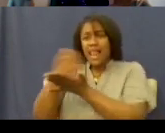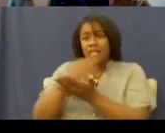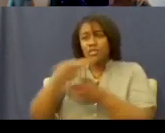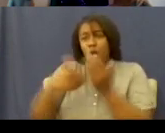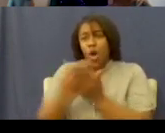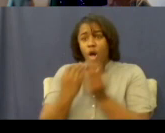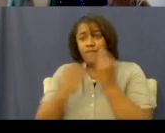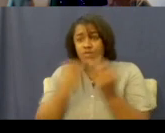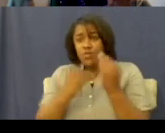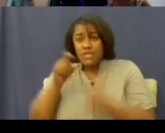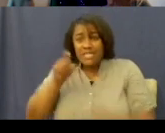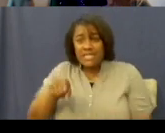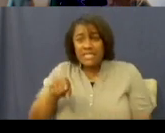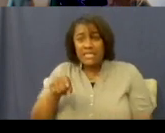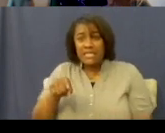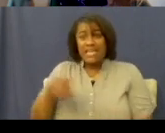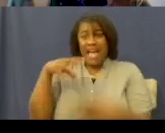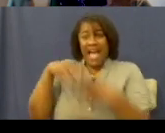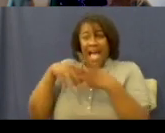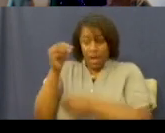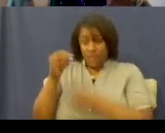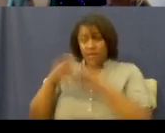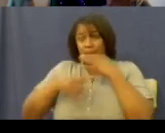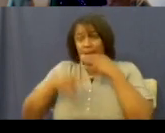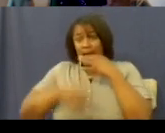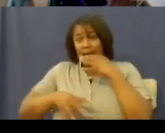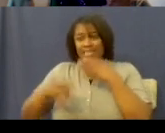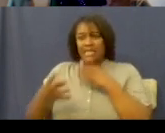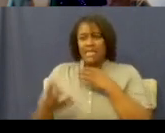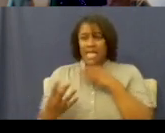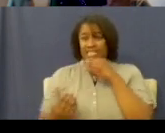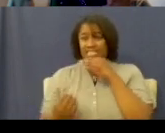And they also help keep poison substances